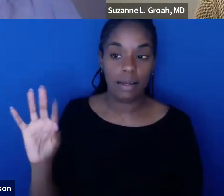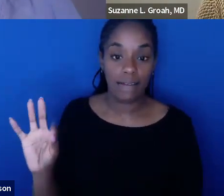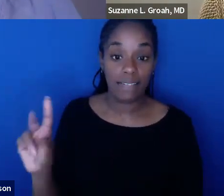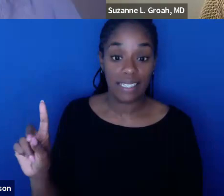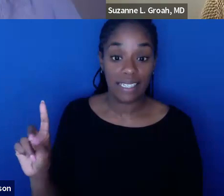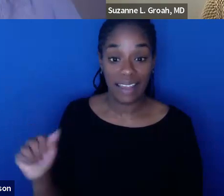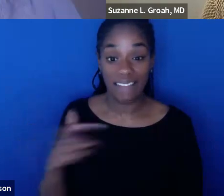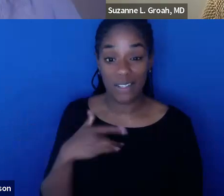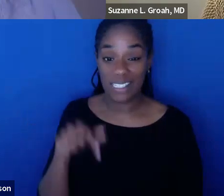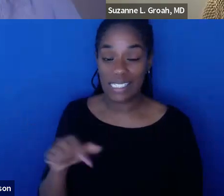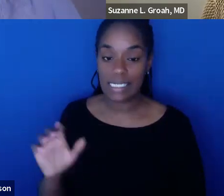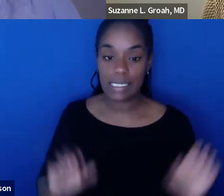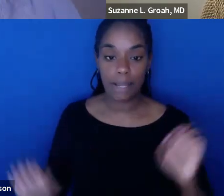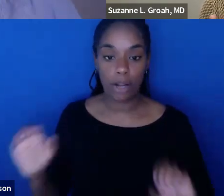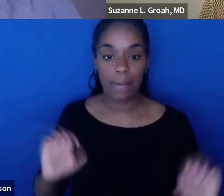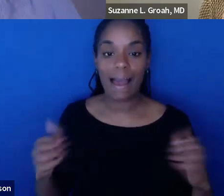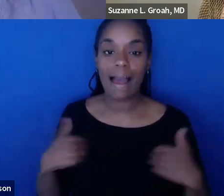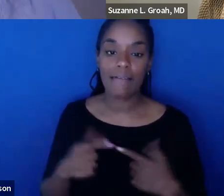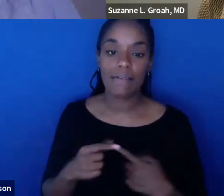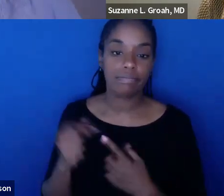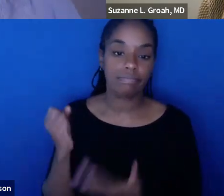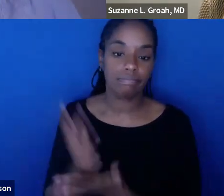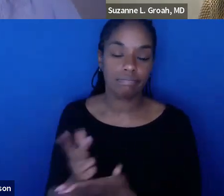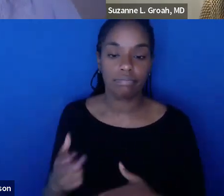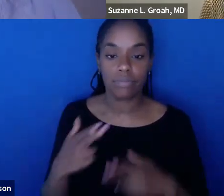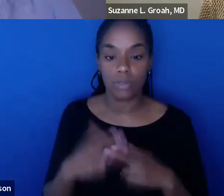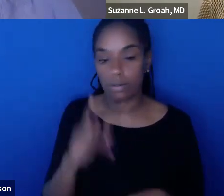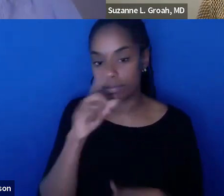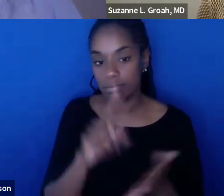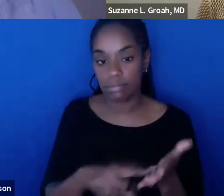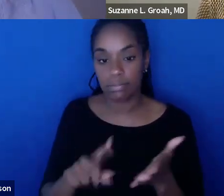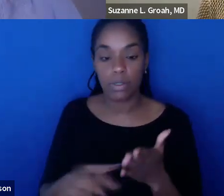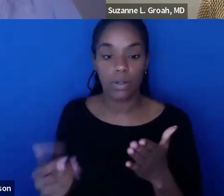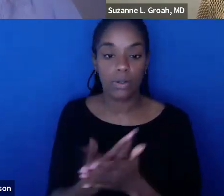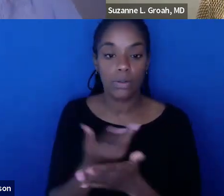I have a special approval called an investigational new drug approval from the